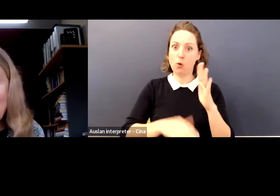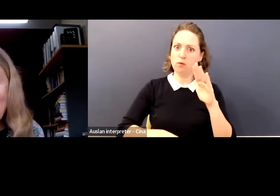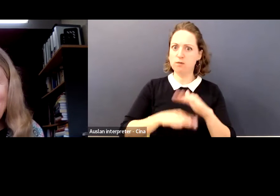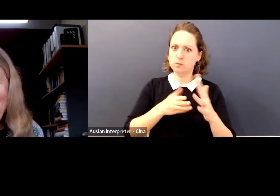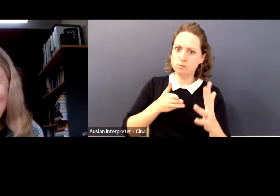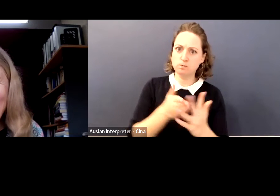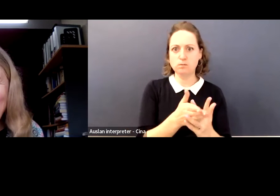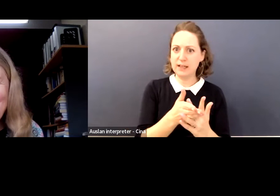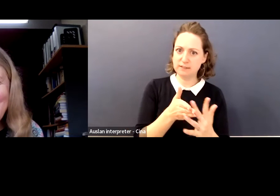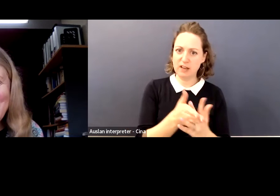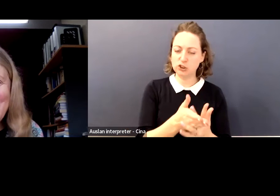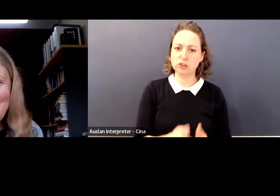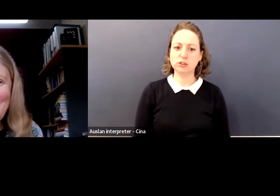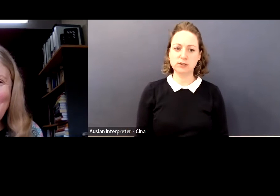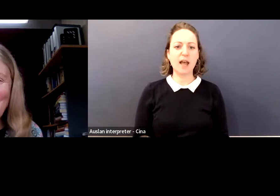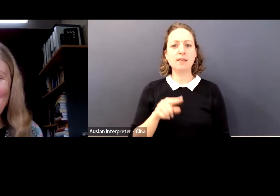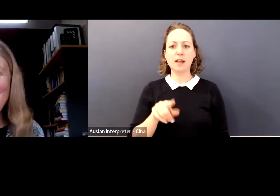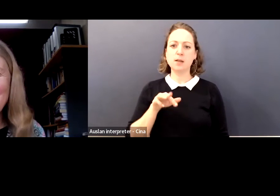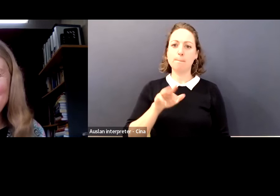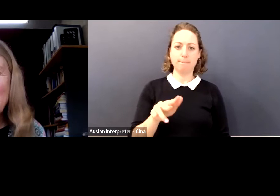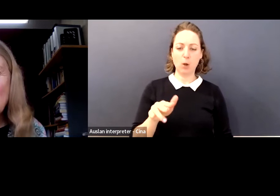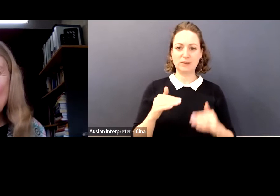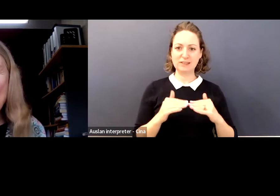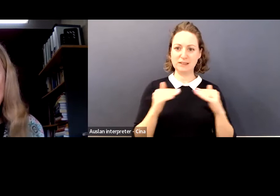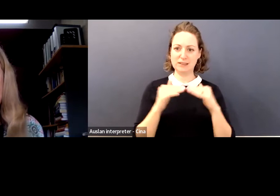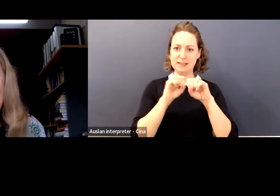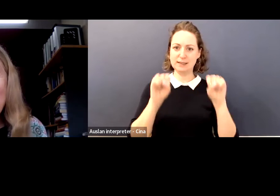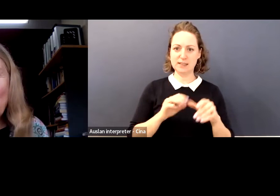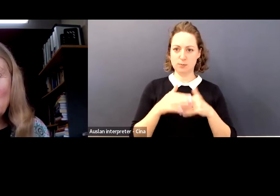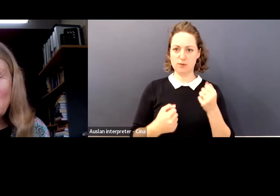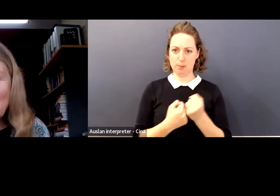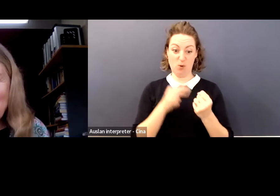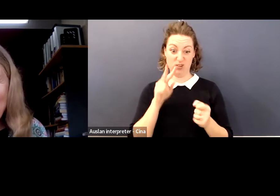So that's what a multi-tiered system of support looks like. It's really important to remember